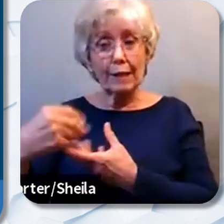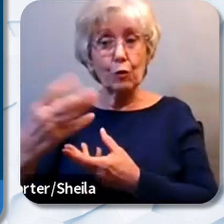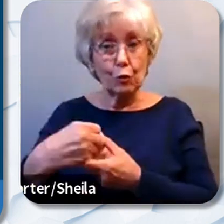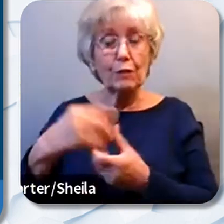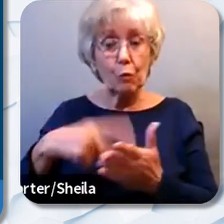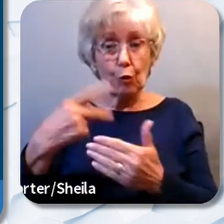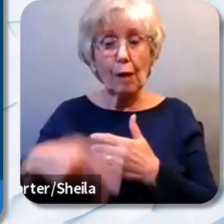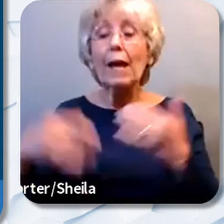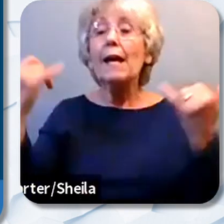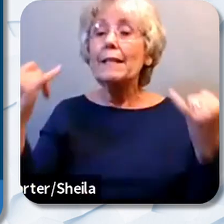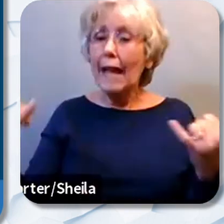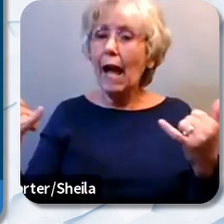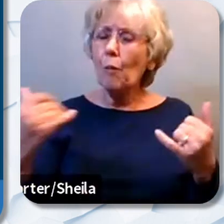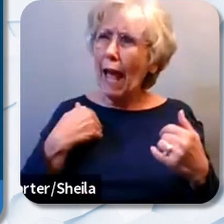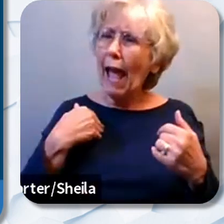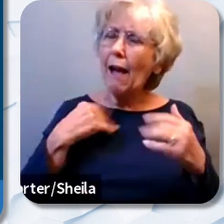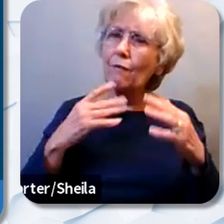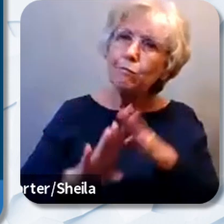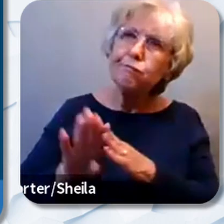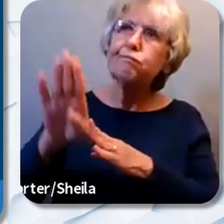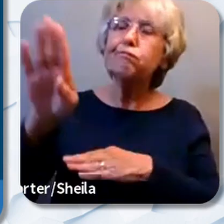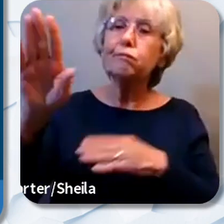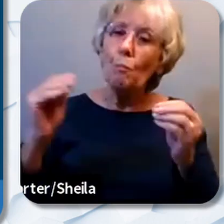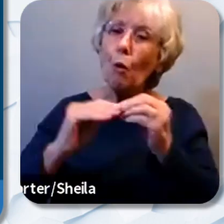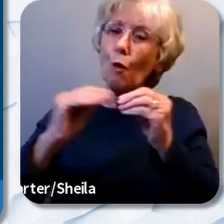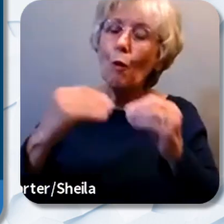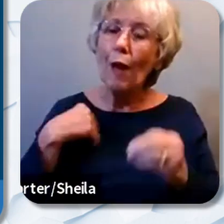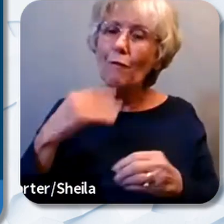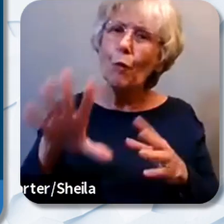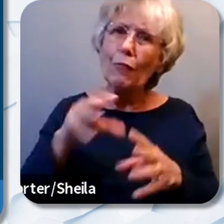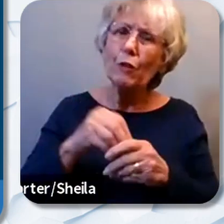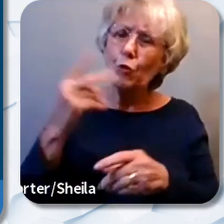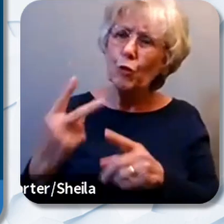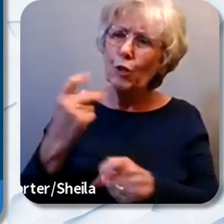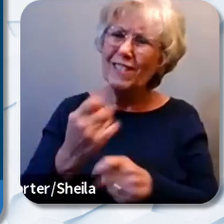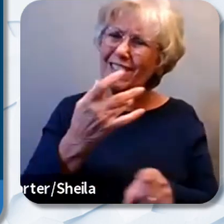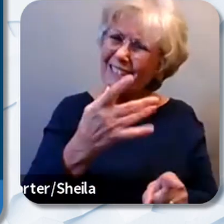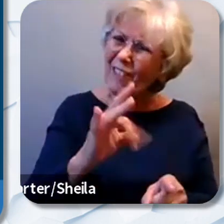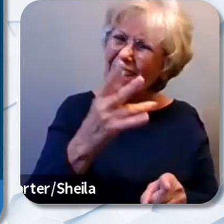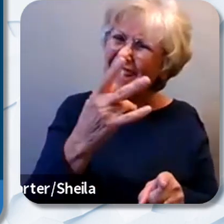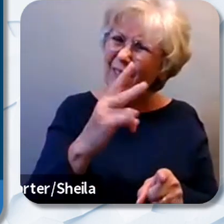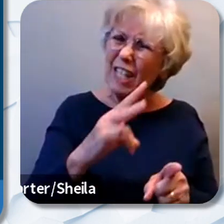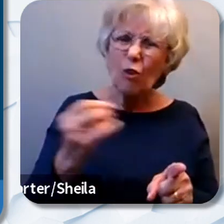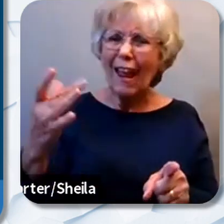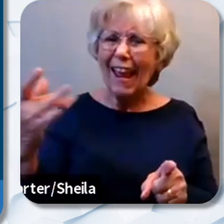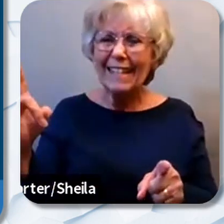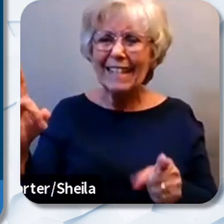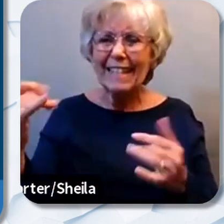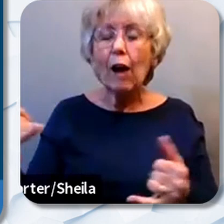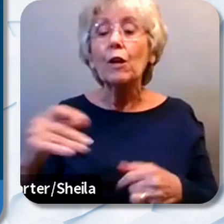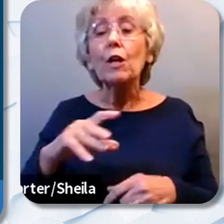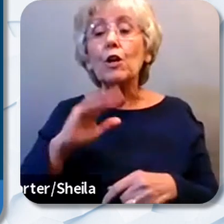now we are at either 17 or 18 within two years, so our goal is. That we have with the majority